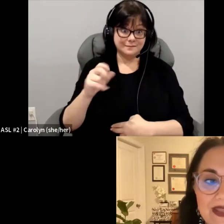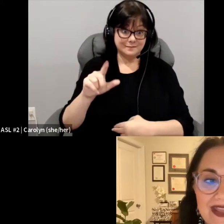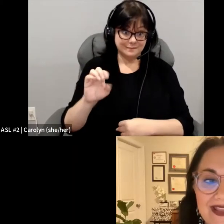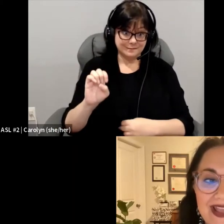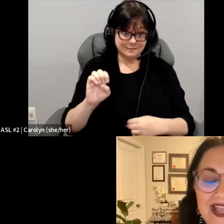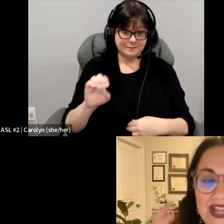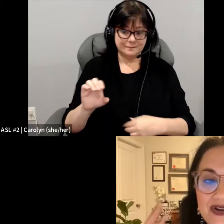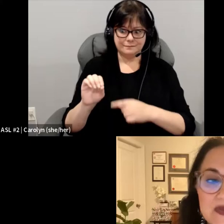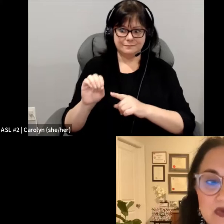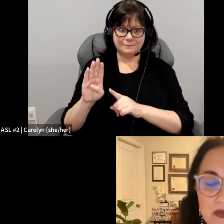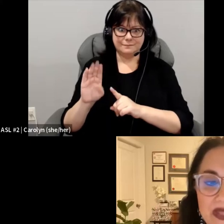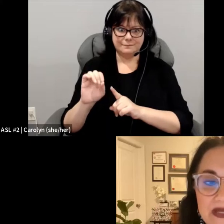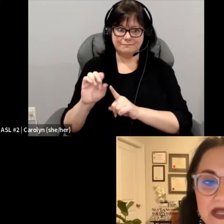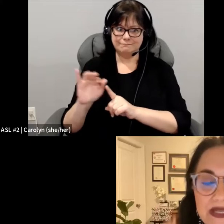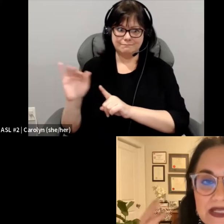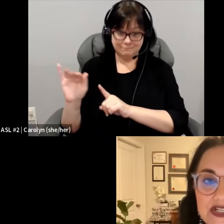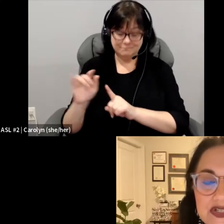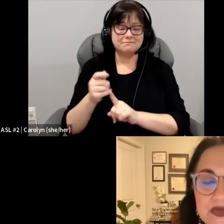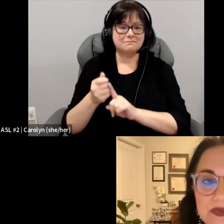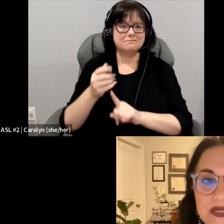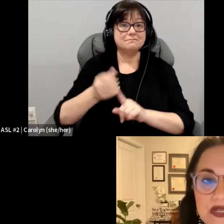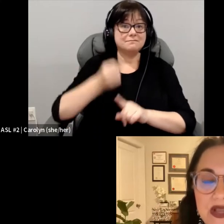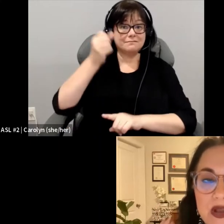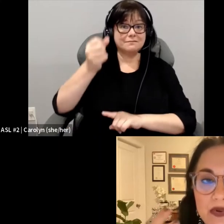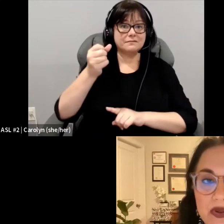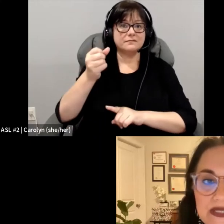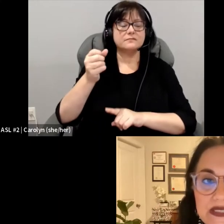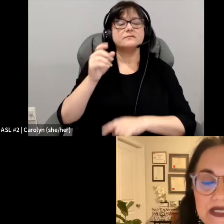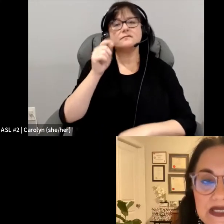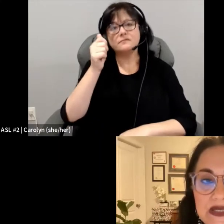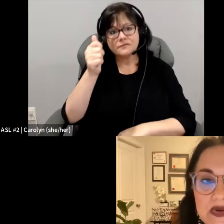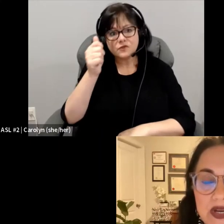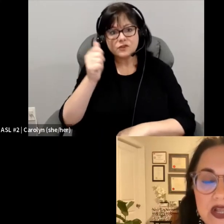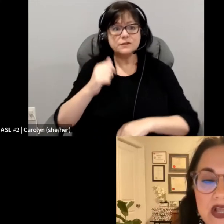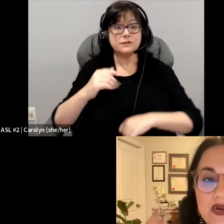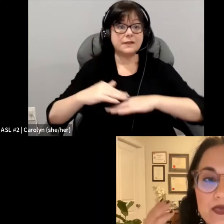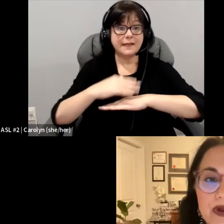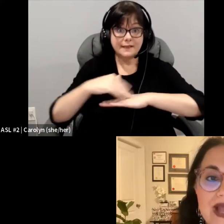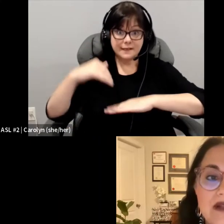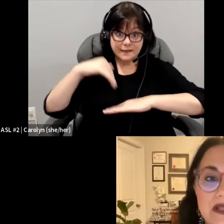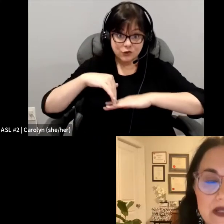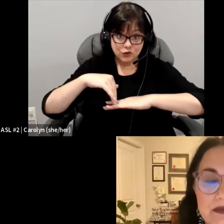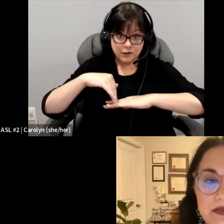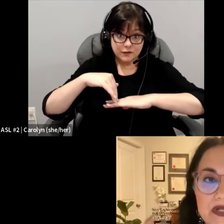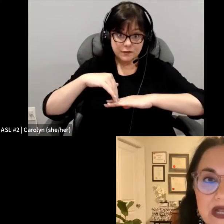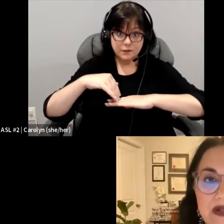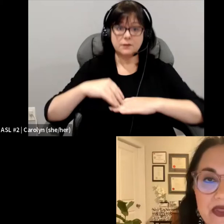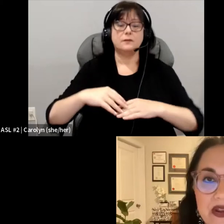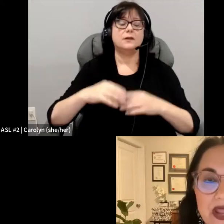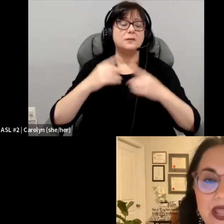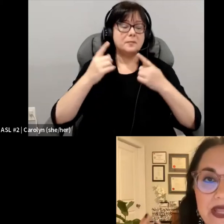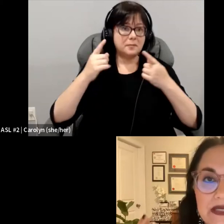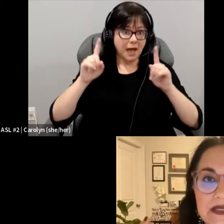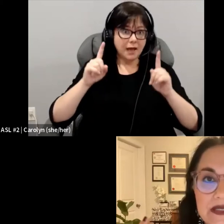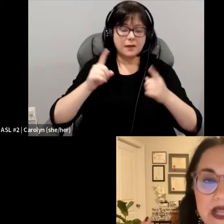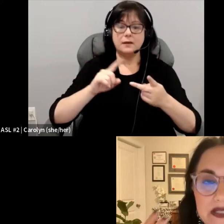THINKING THIS IS AN INDIGENOUS WOMAN APPOINTED TO THE COURT WHO PROUDLY PUTS OUT THERE AND